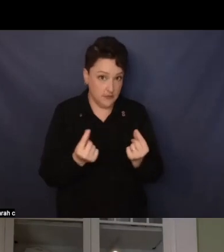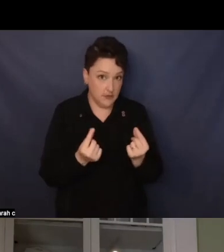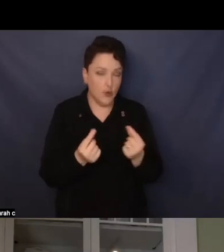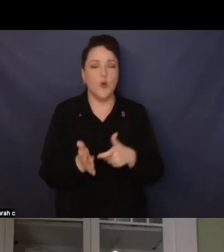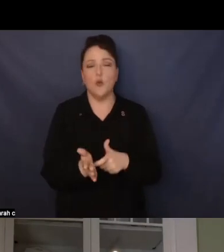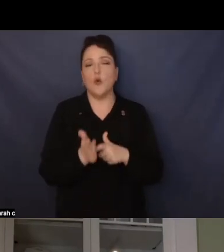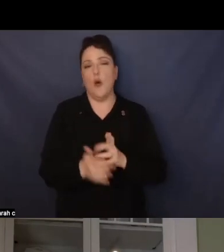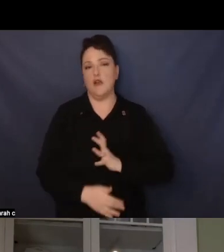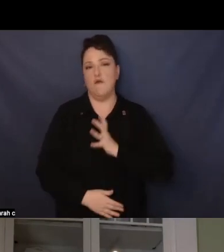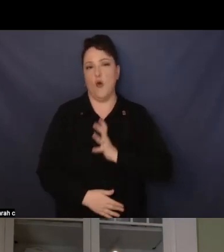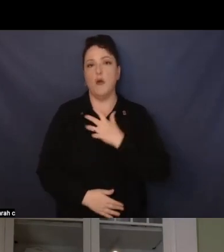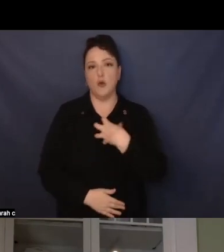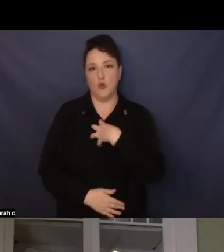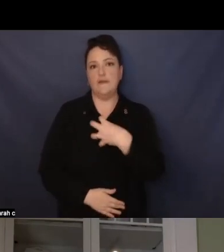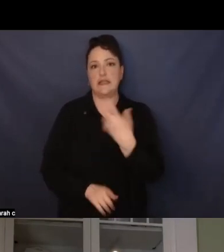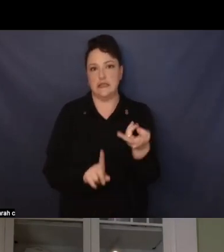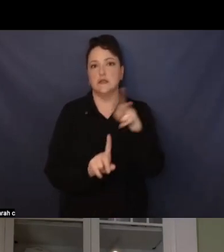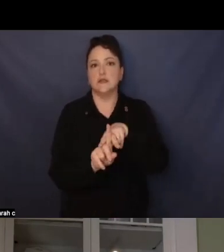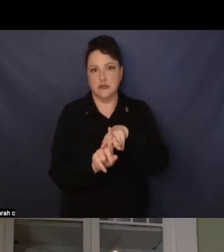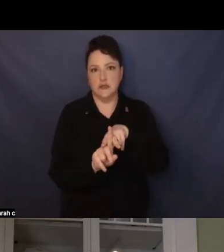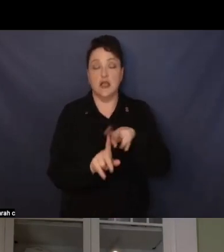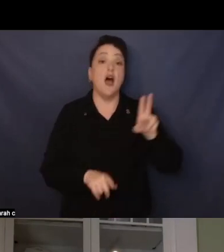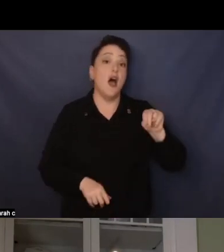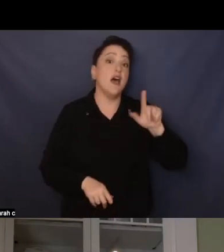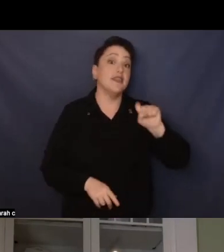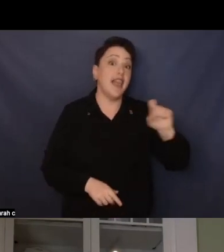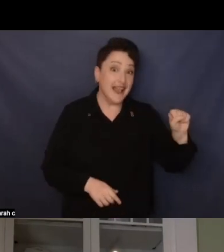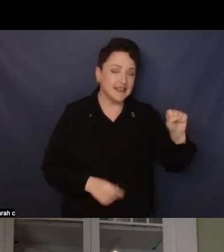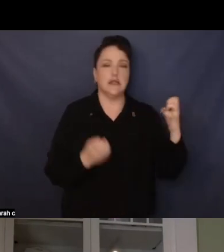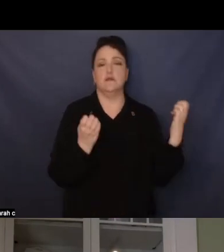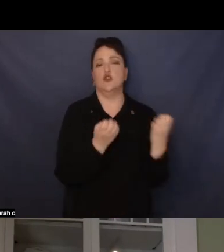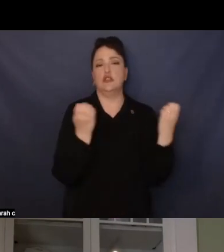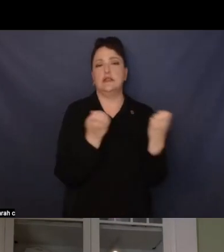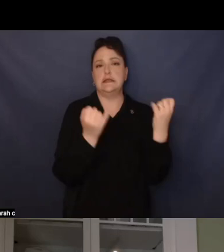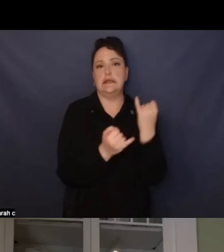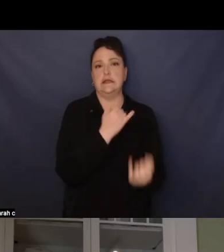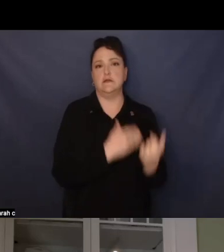Unless it's an emergency circumstance. But for the most part, you will need to file